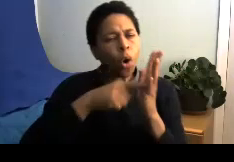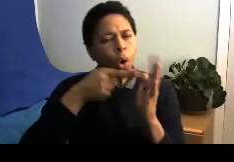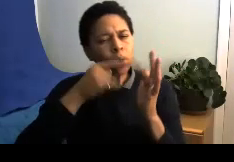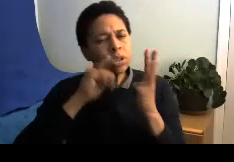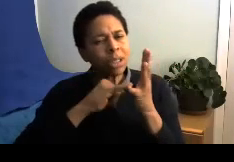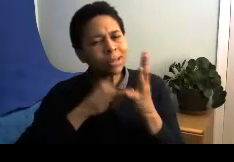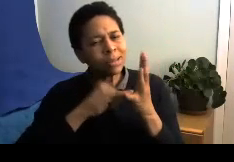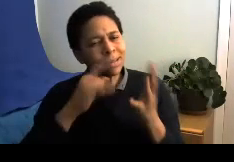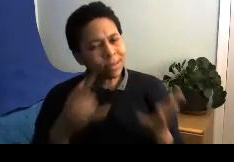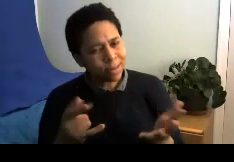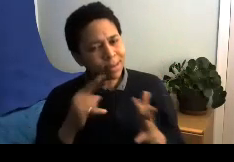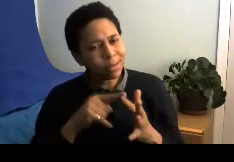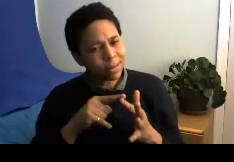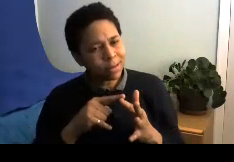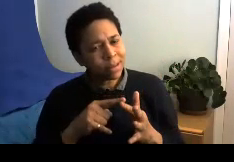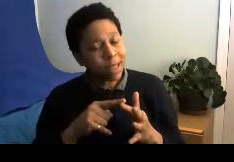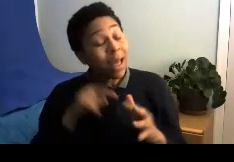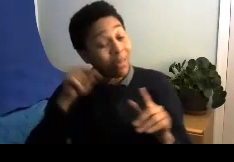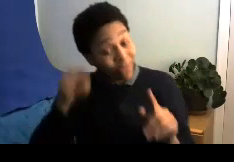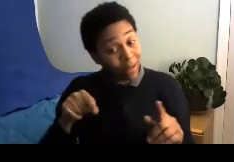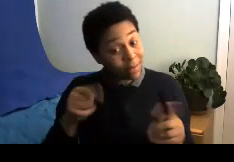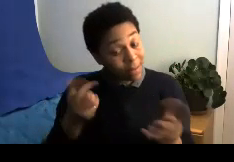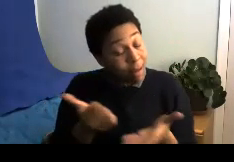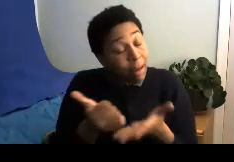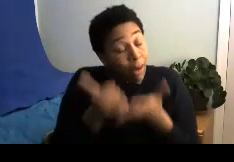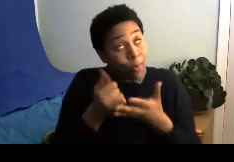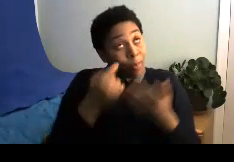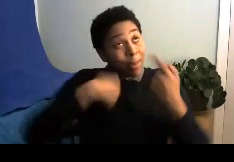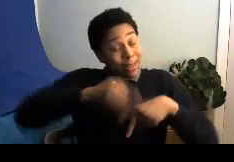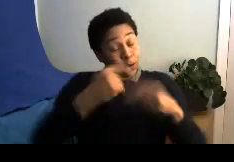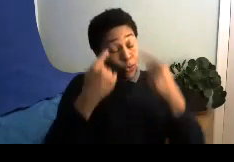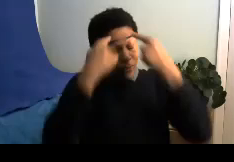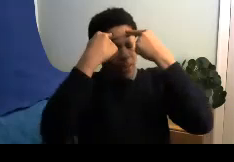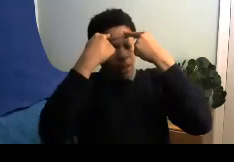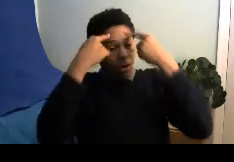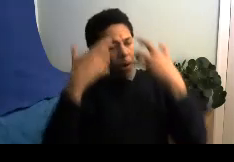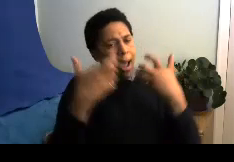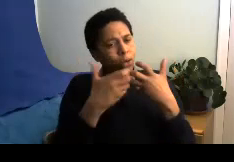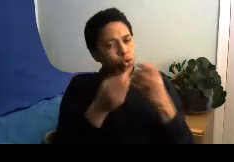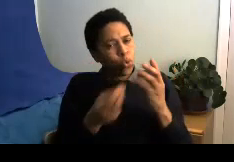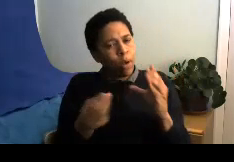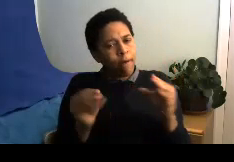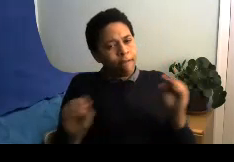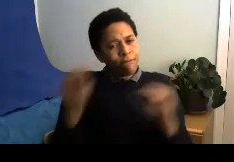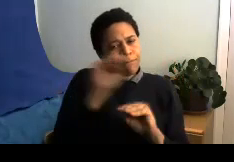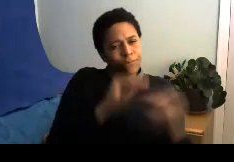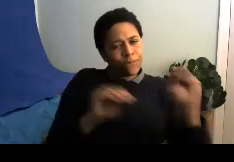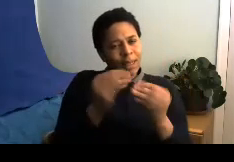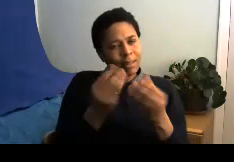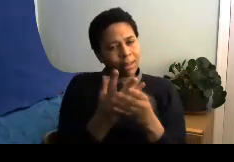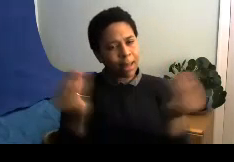informed me being able to fill in the gaps. Dan: Okay, that's really, really interesting. And building on, you know, what